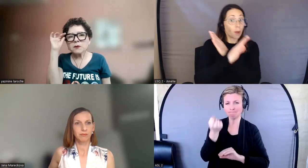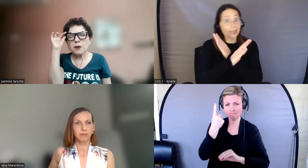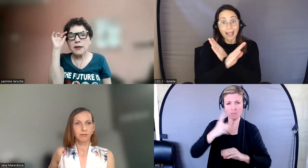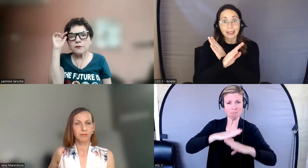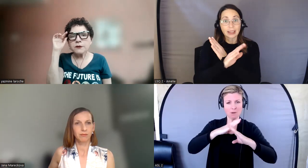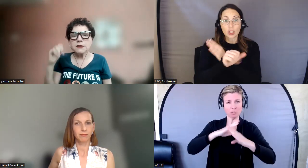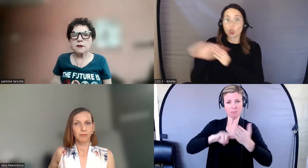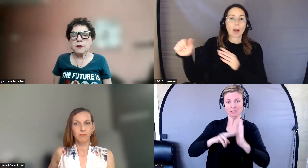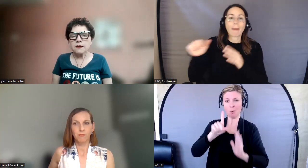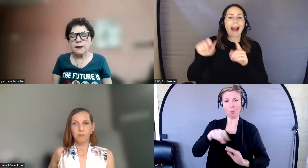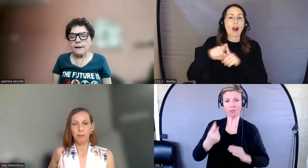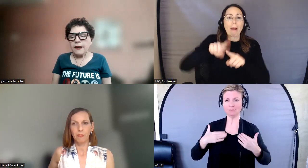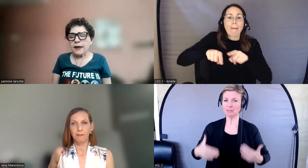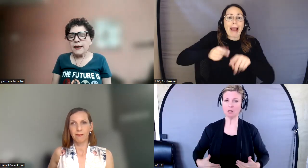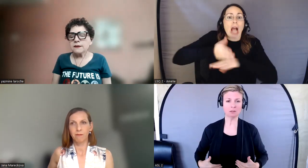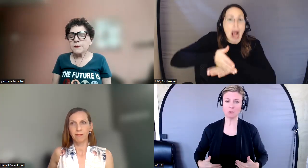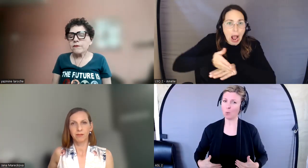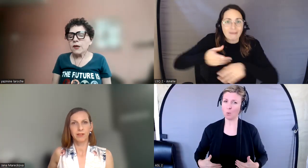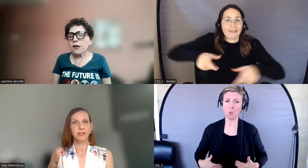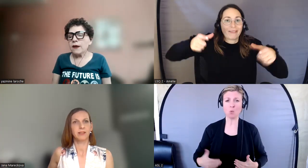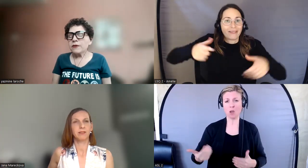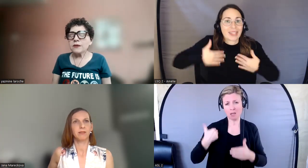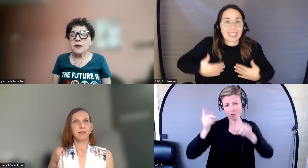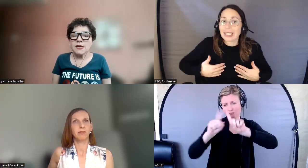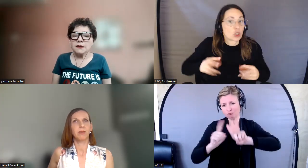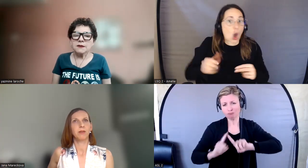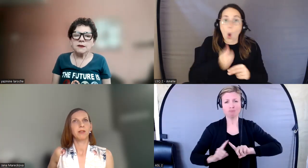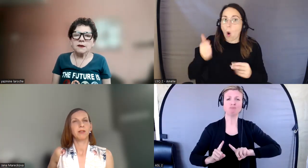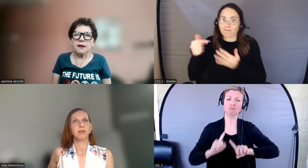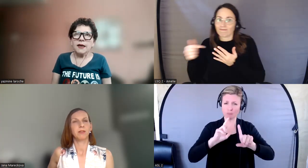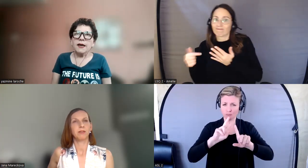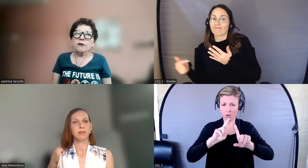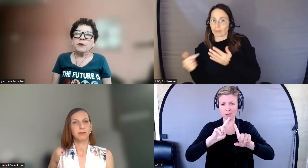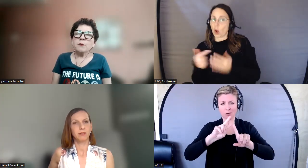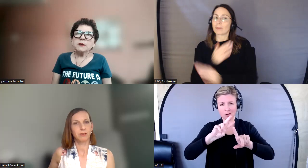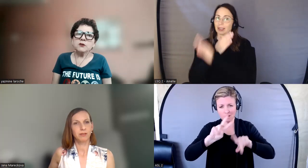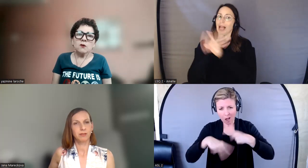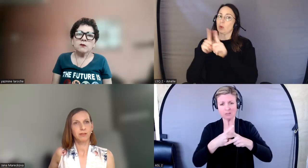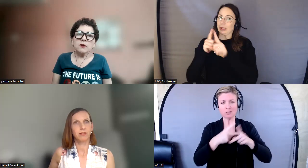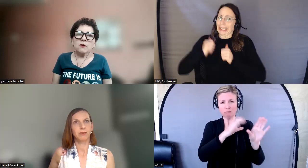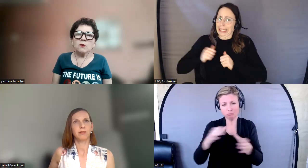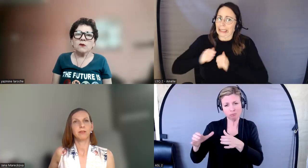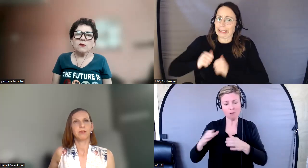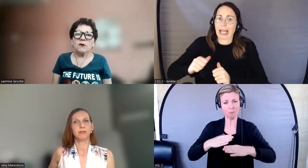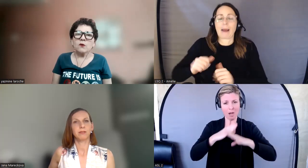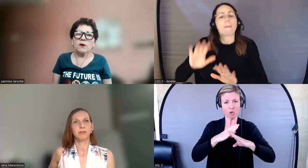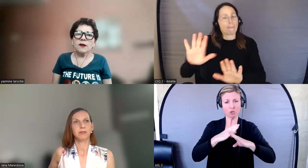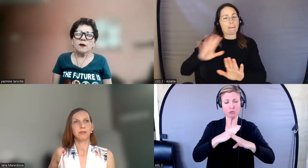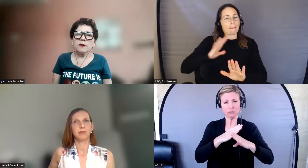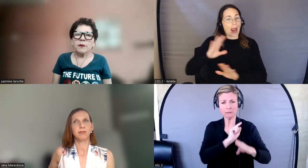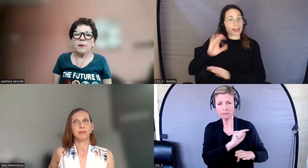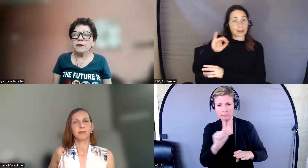that people have to deal with and and the thing is if people don't know the about the